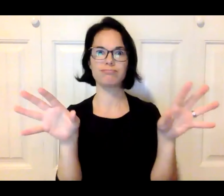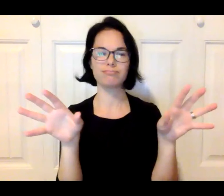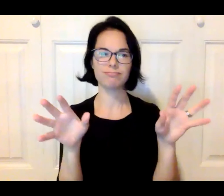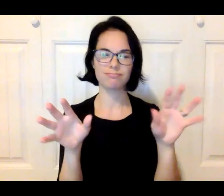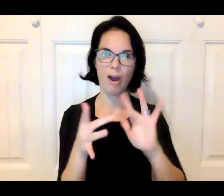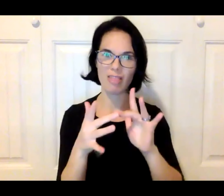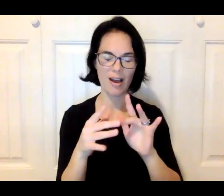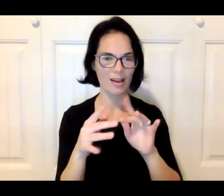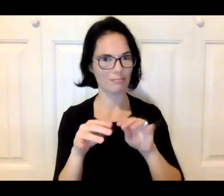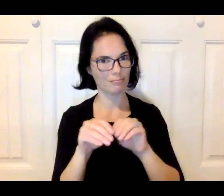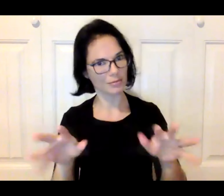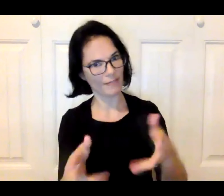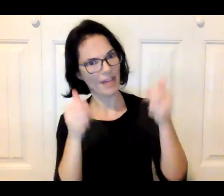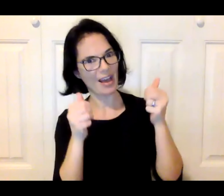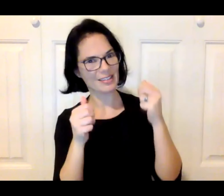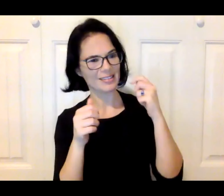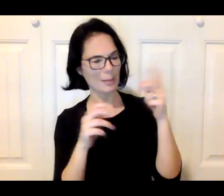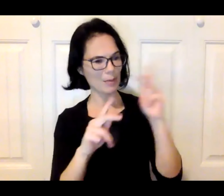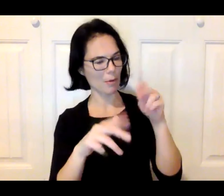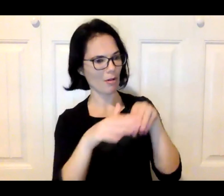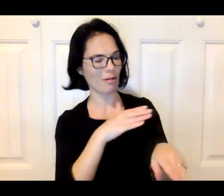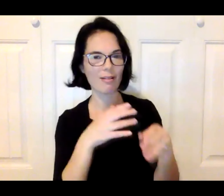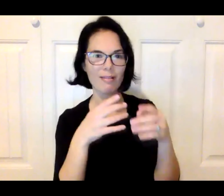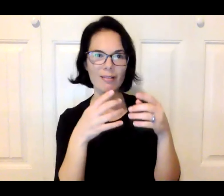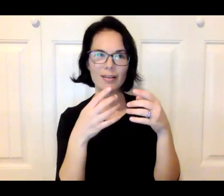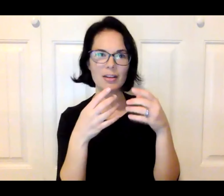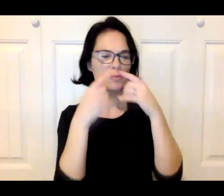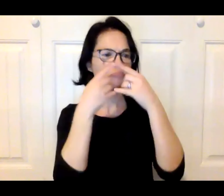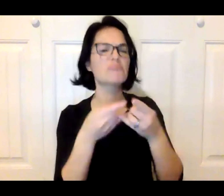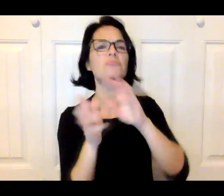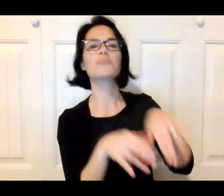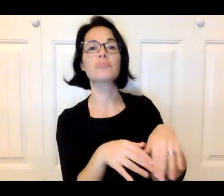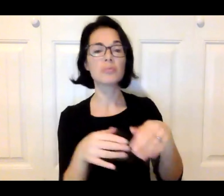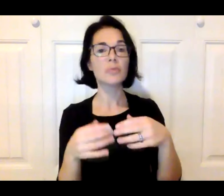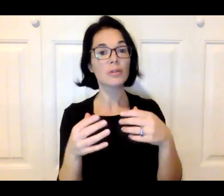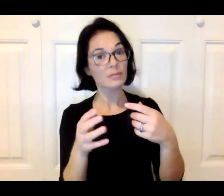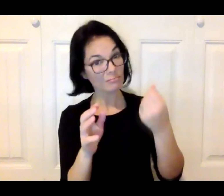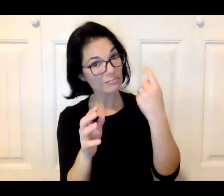what you might be feeling or experiencing and it gives you suggestions for what you can do